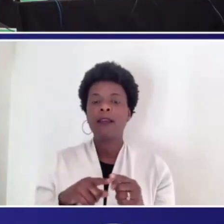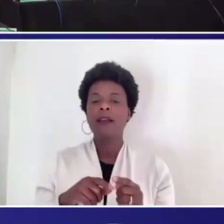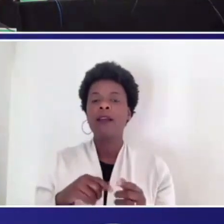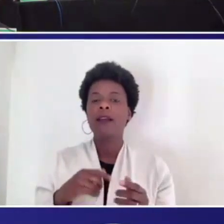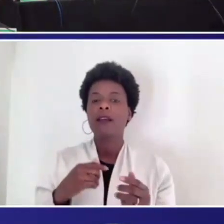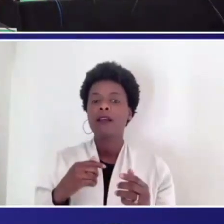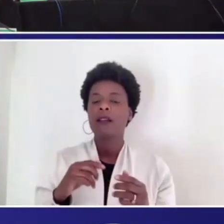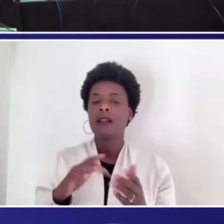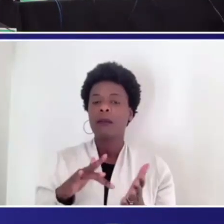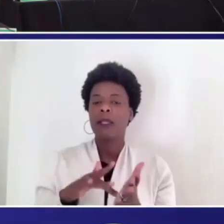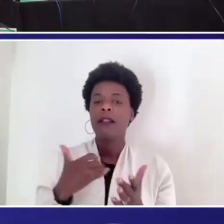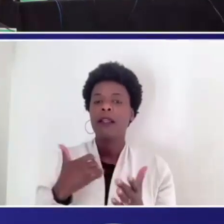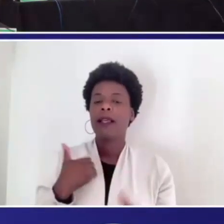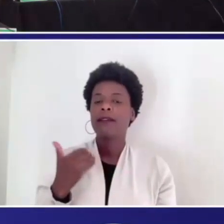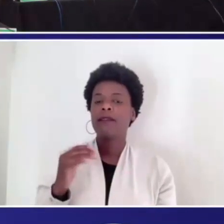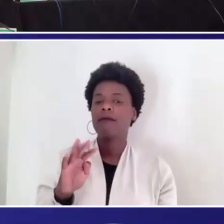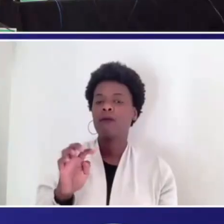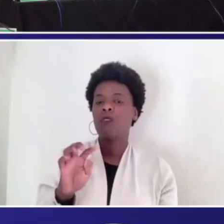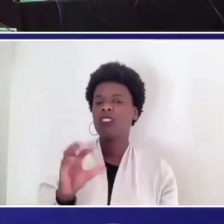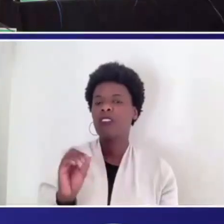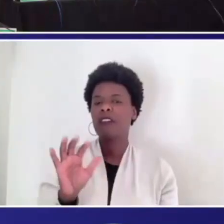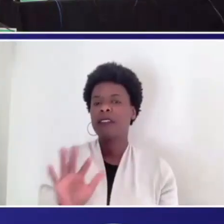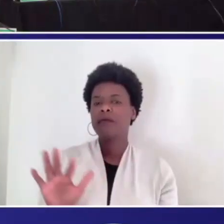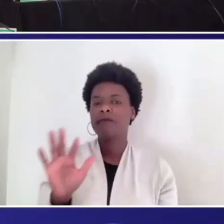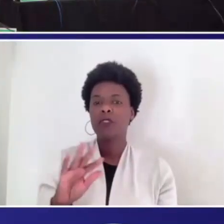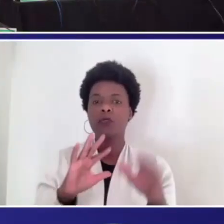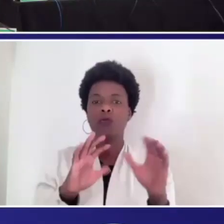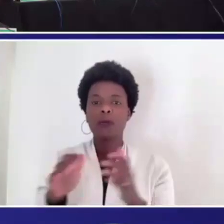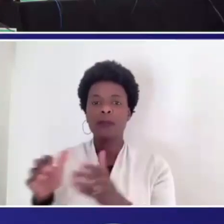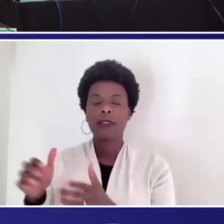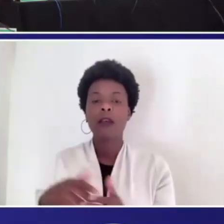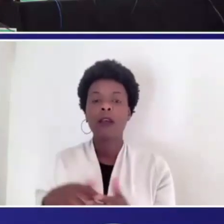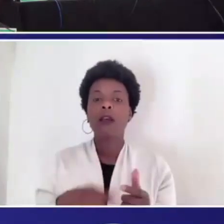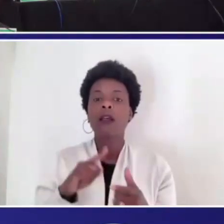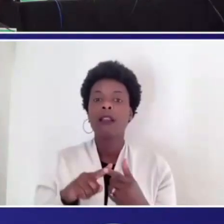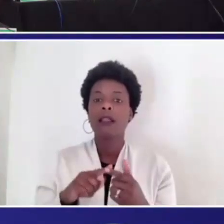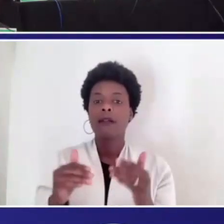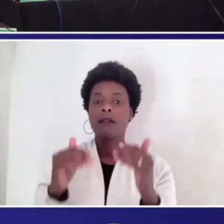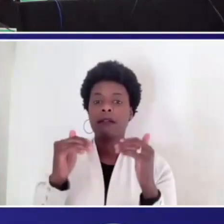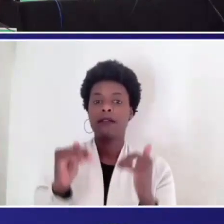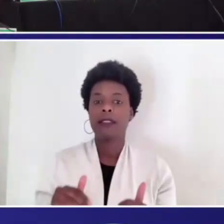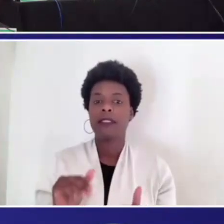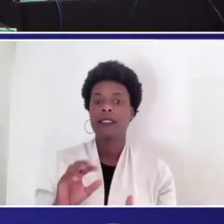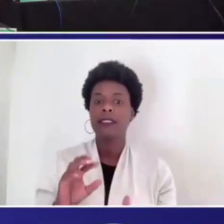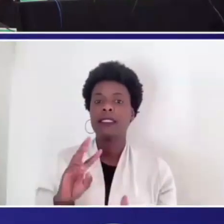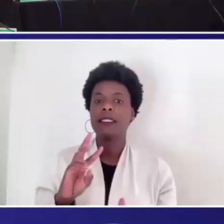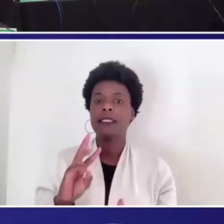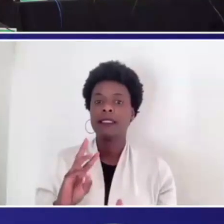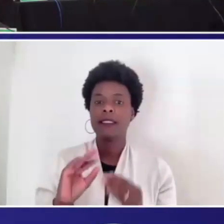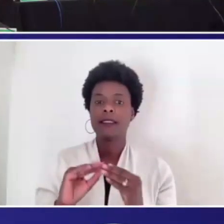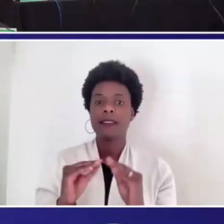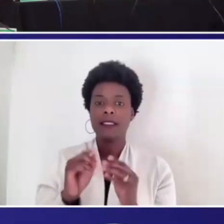of programs. And then when we talk about the specific or the six-digit series, that's the basic unit,